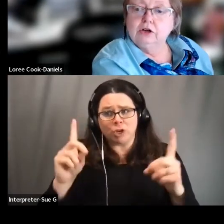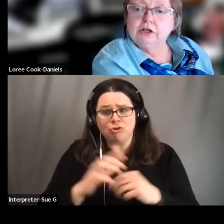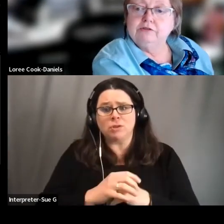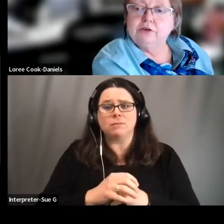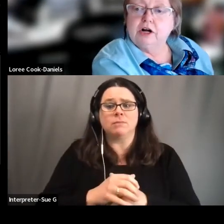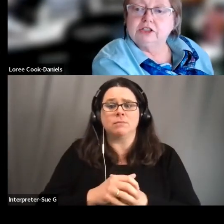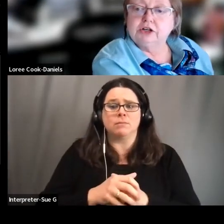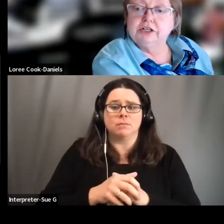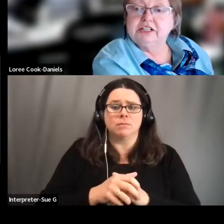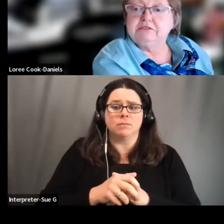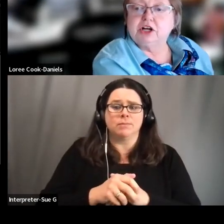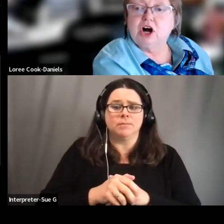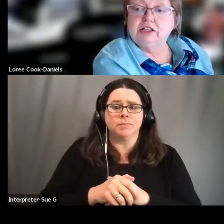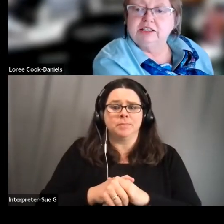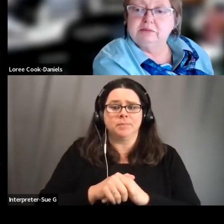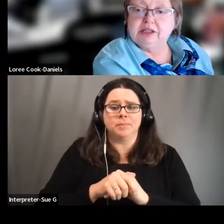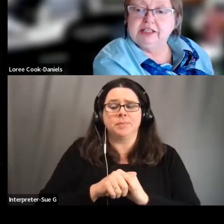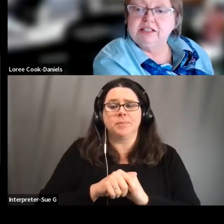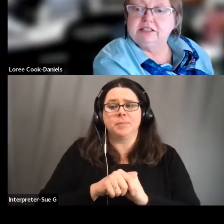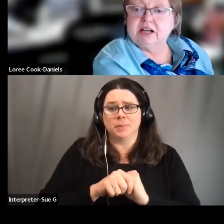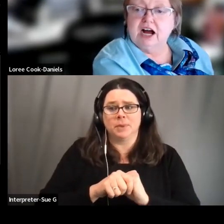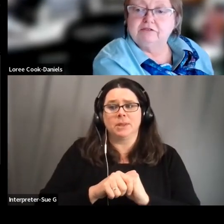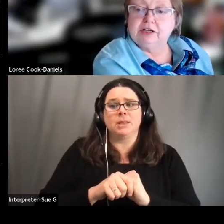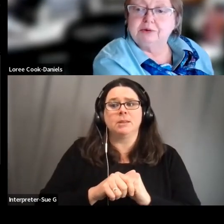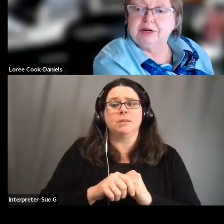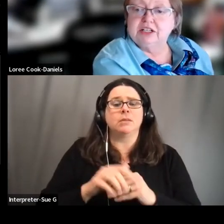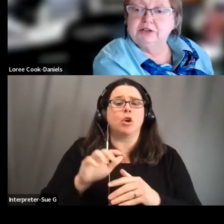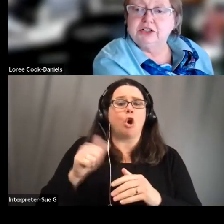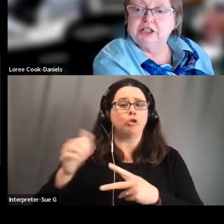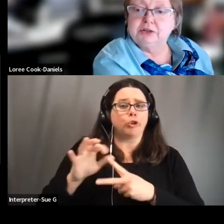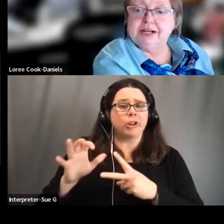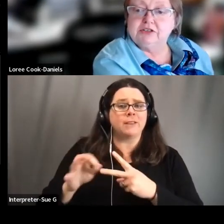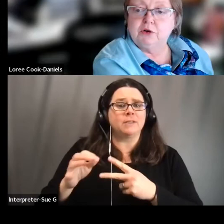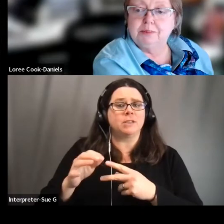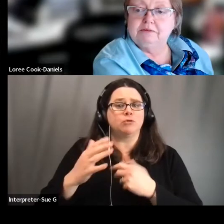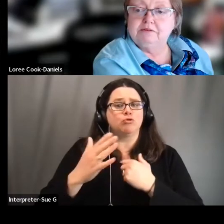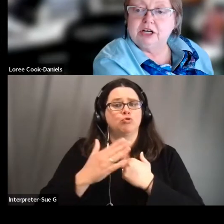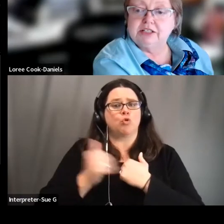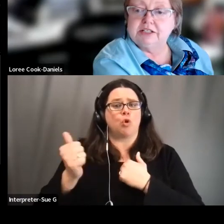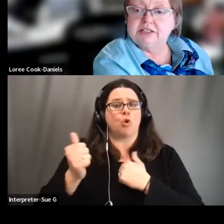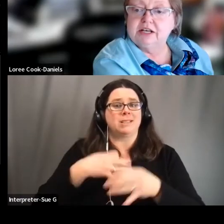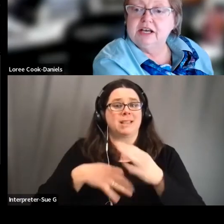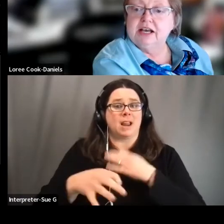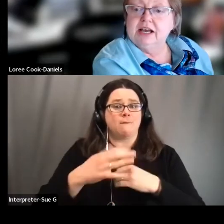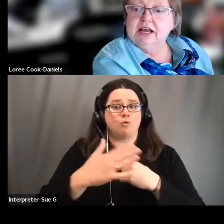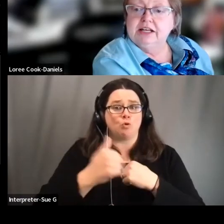Looking for alternatives to calling the police, conflict resolution and transformative justice.